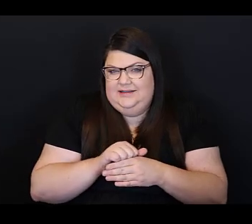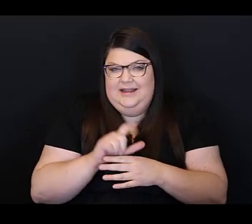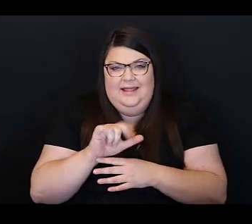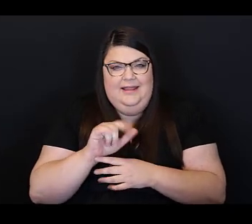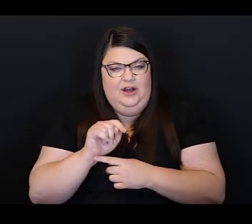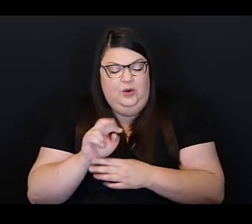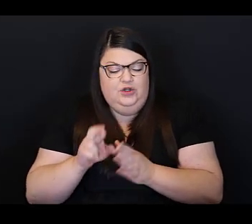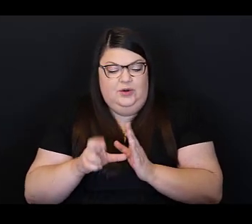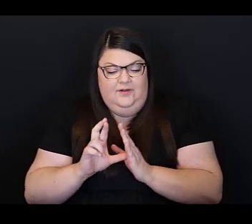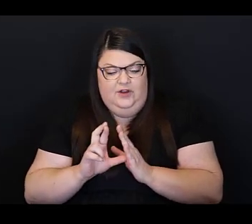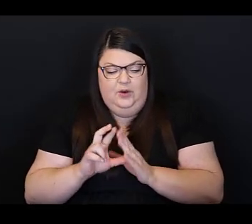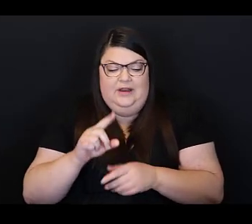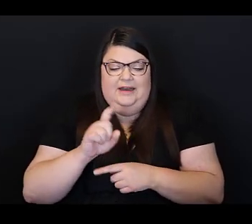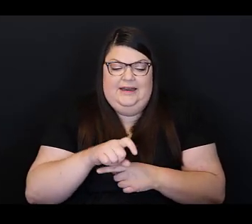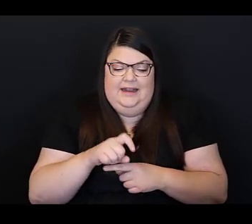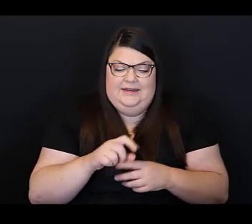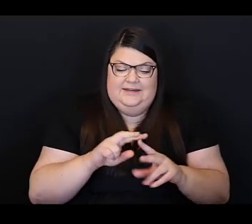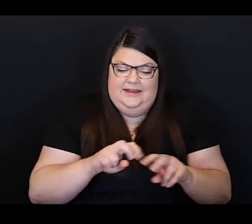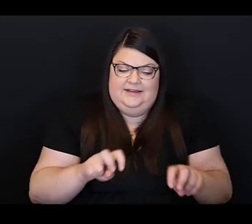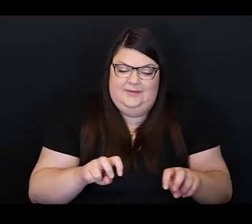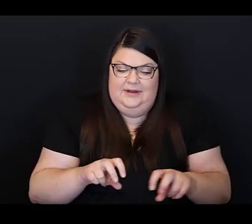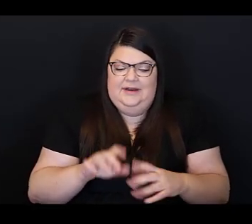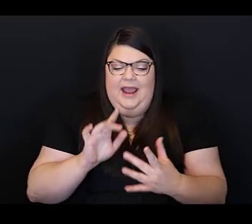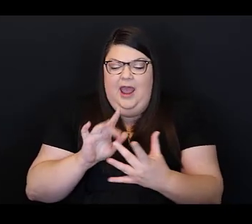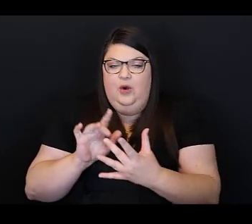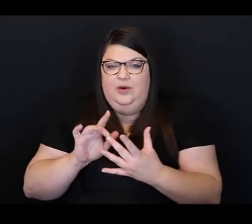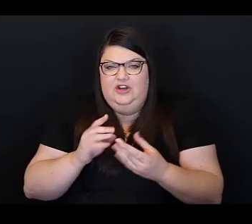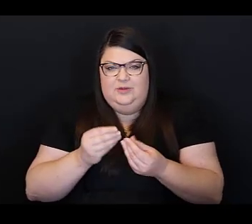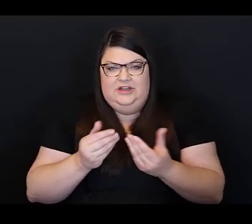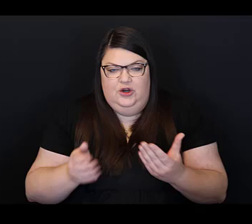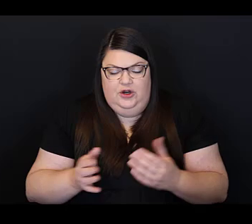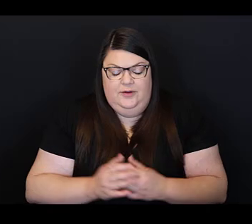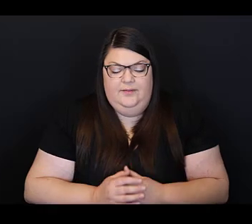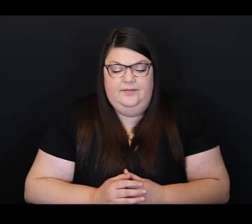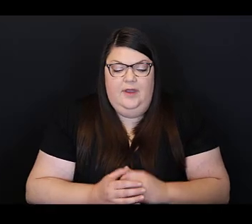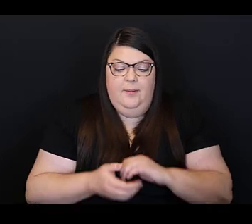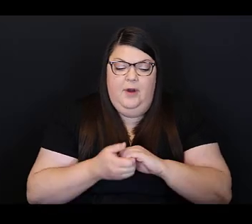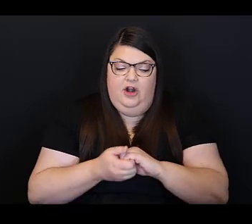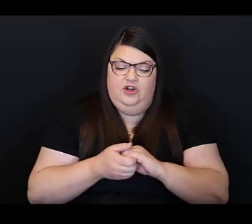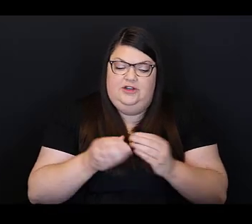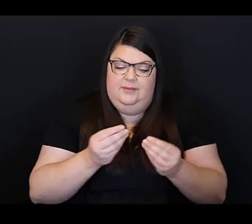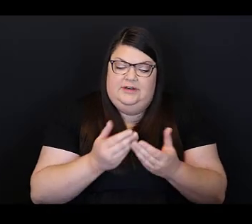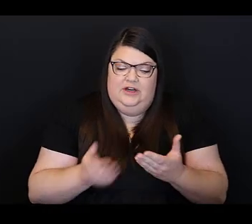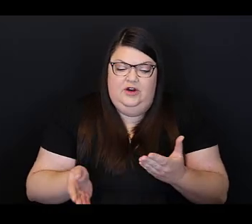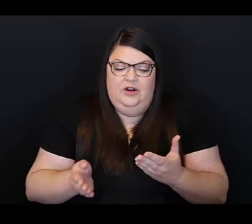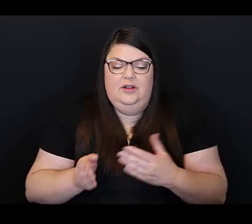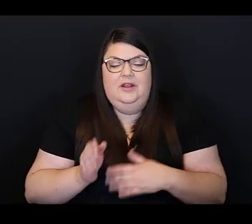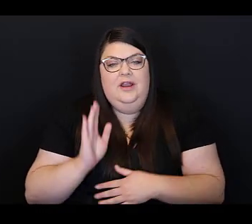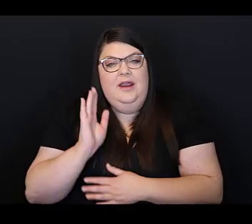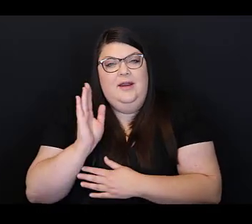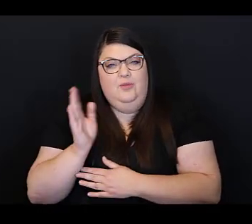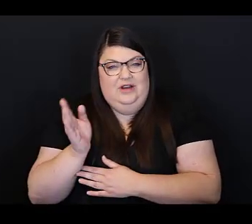literature review, needs assessment, outreach material, partnership material, presentation